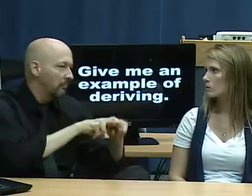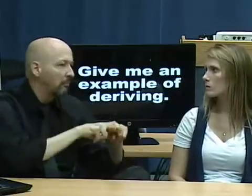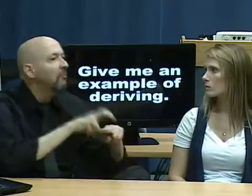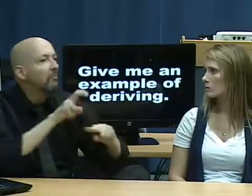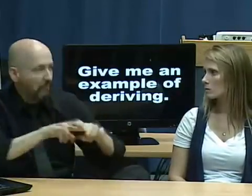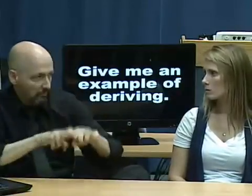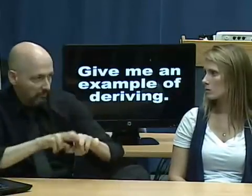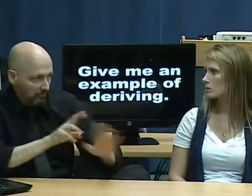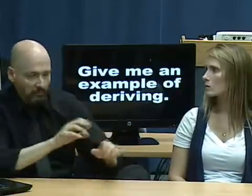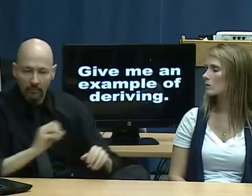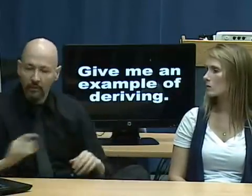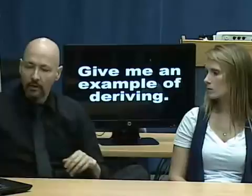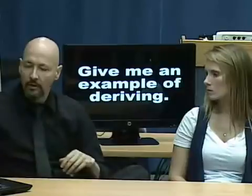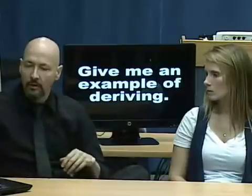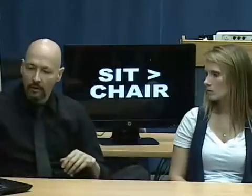Such as with Sit/Chair.